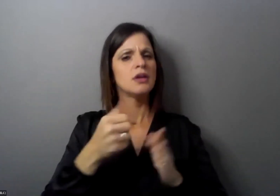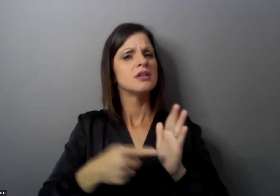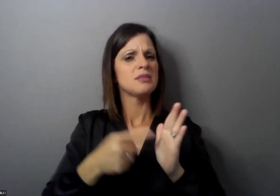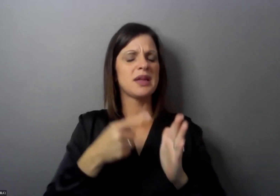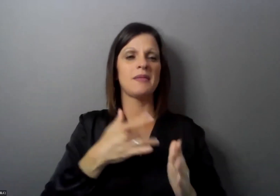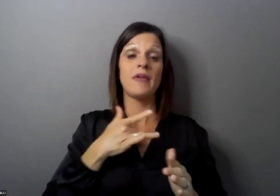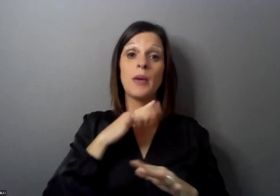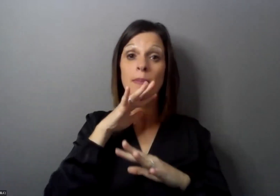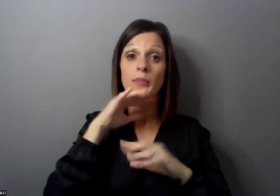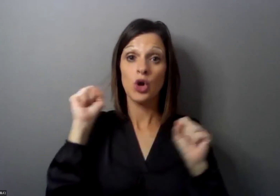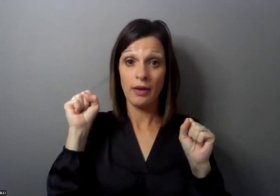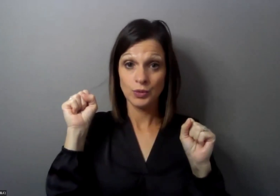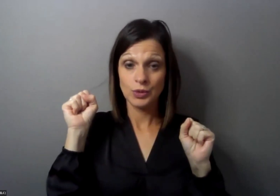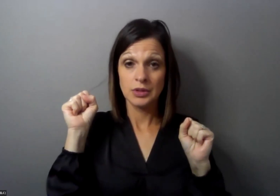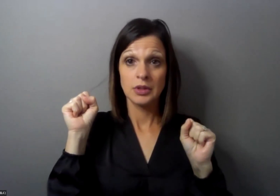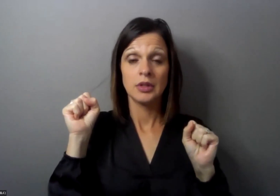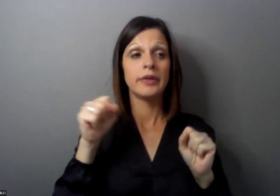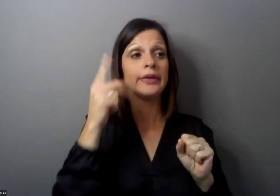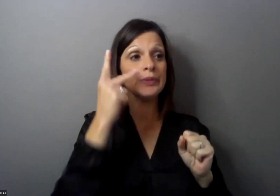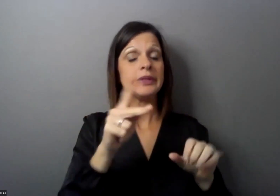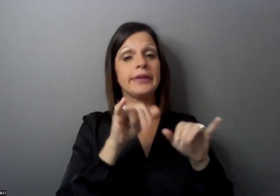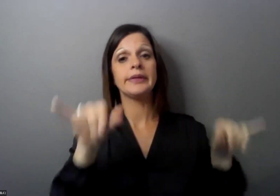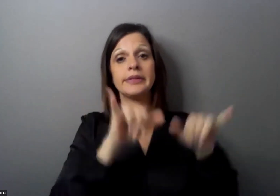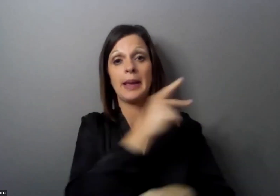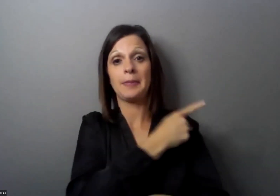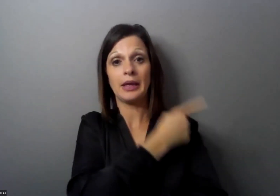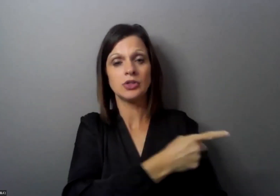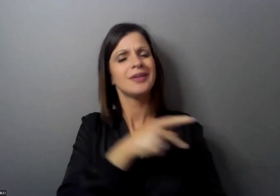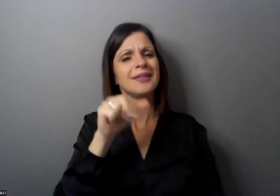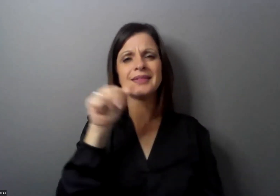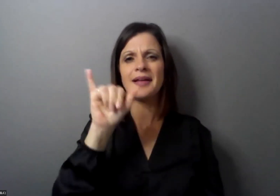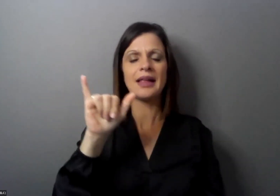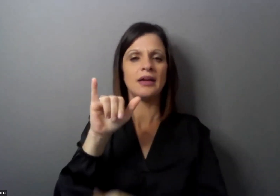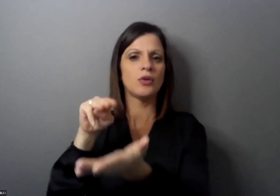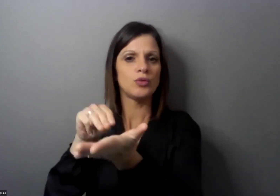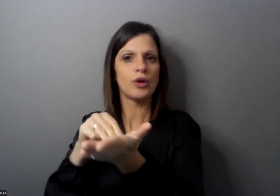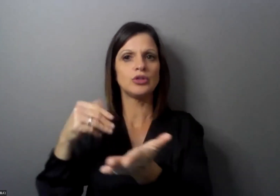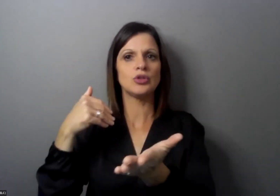we work in ED so it's not like our doctors have a set patient